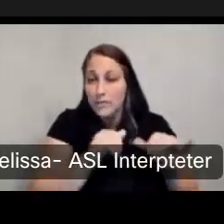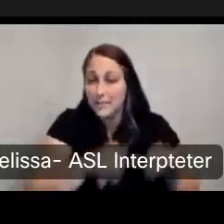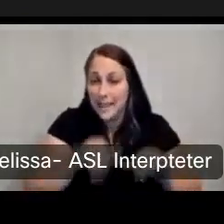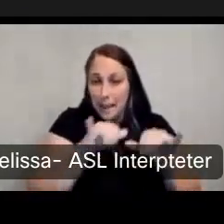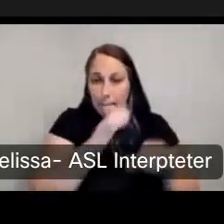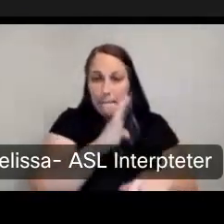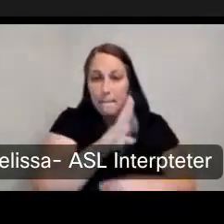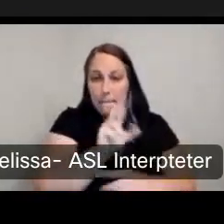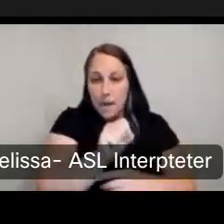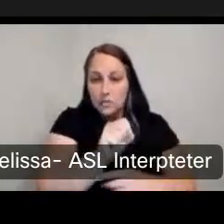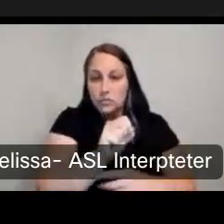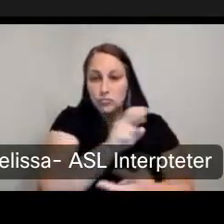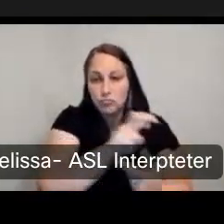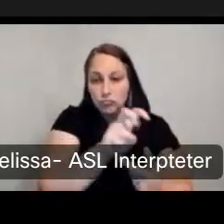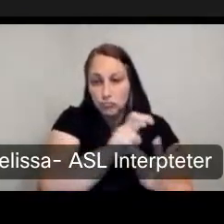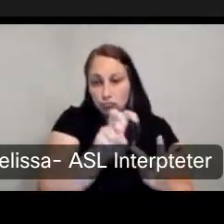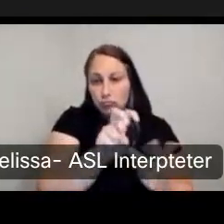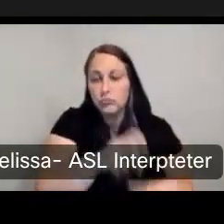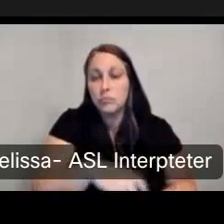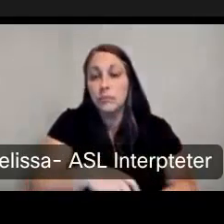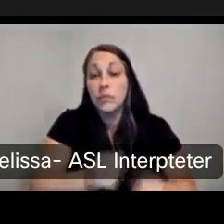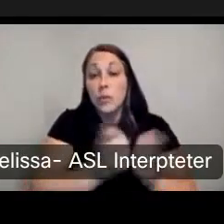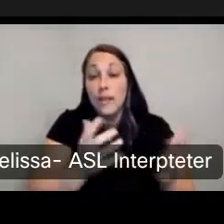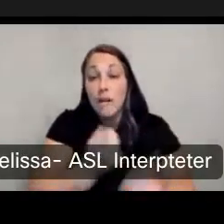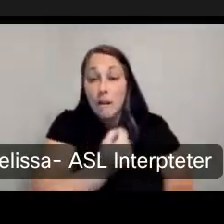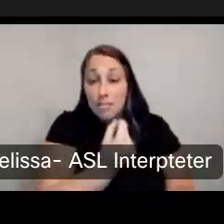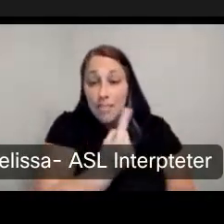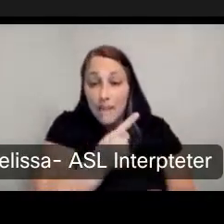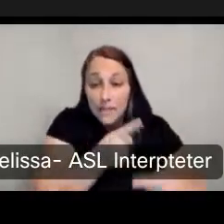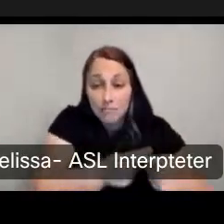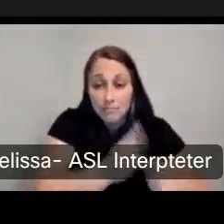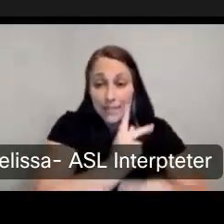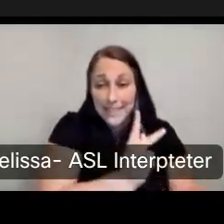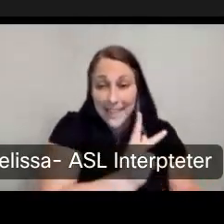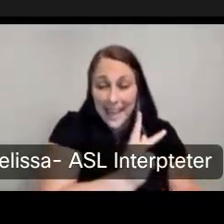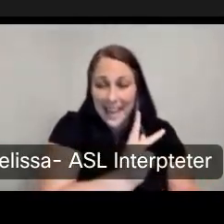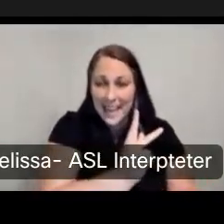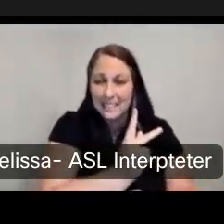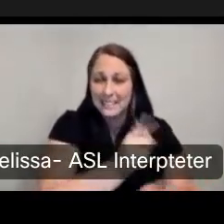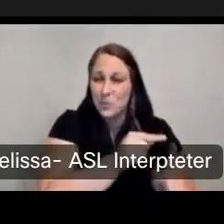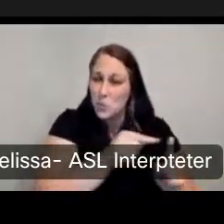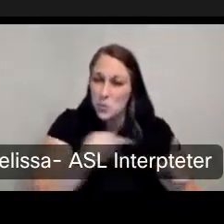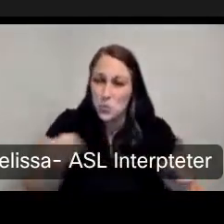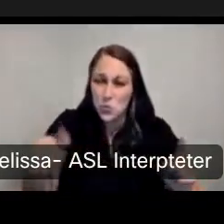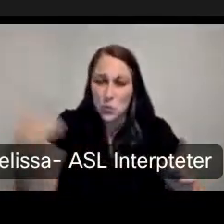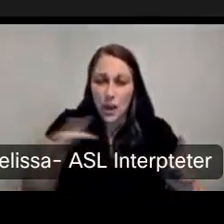without the 11th and K stop there's a large gap between 13 and 7th without stops